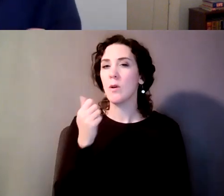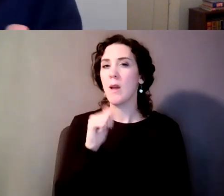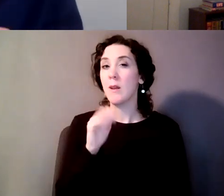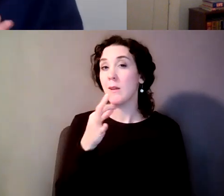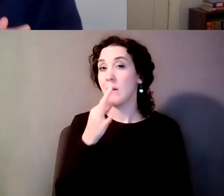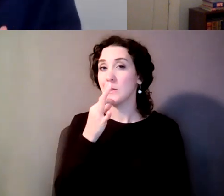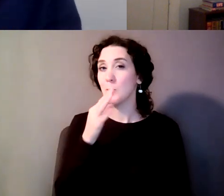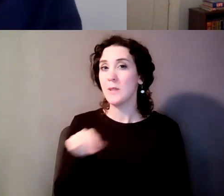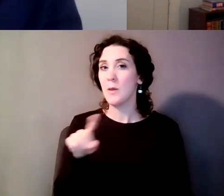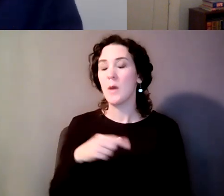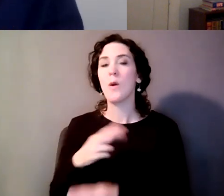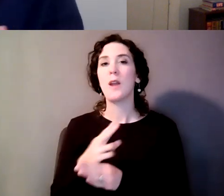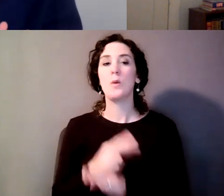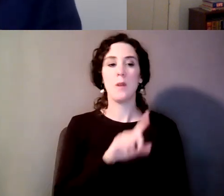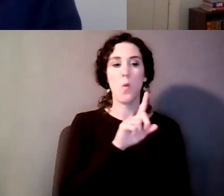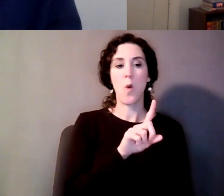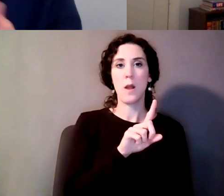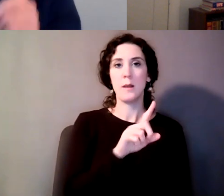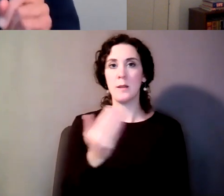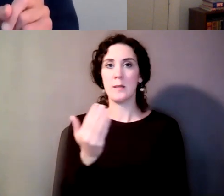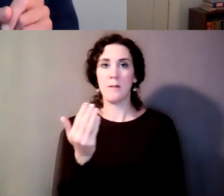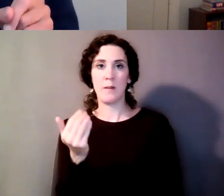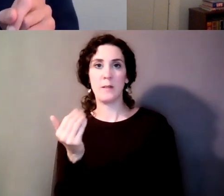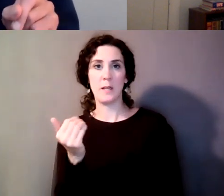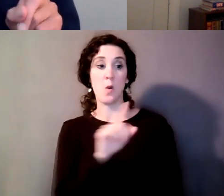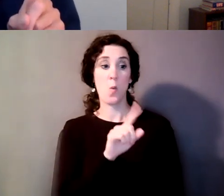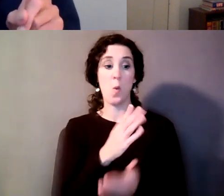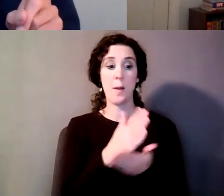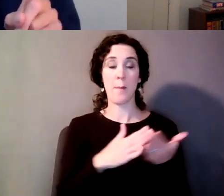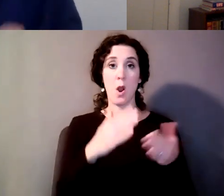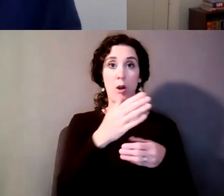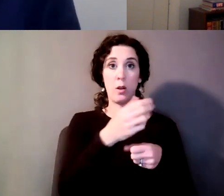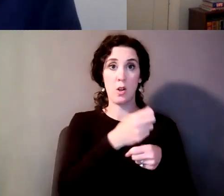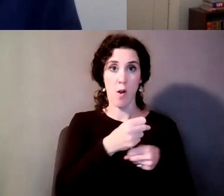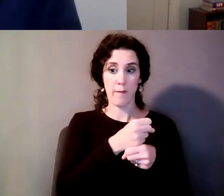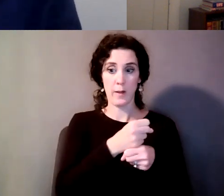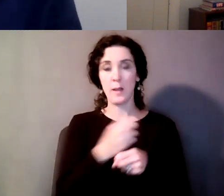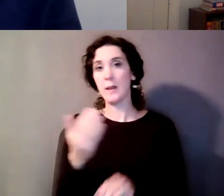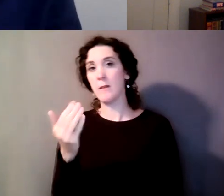a 1 to 15 recipe, one part coffee and 15 parts water,